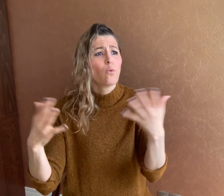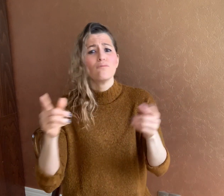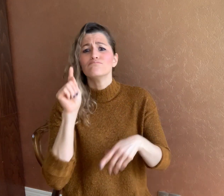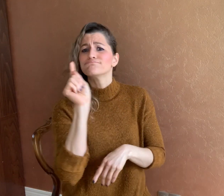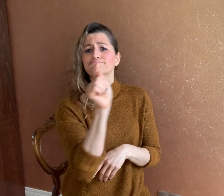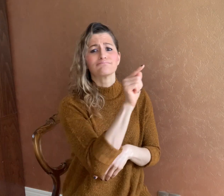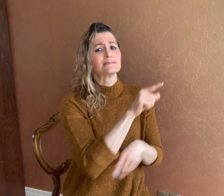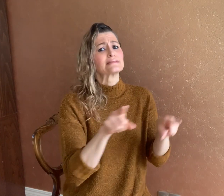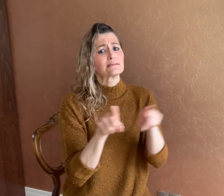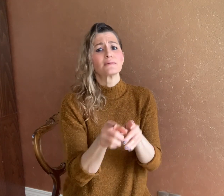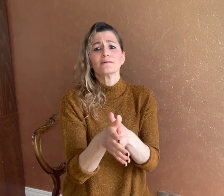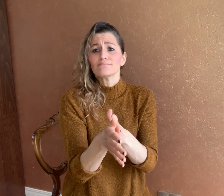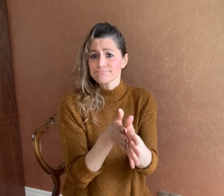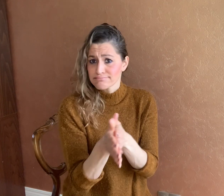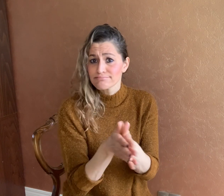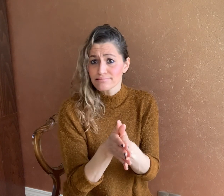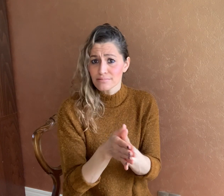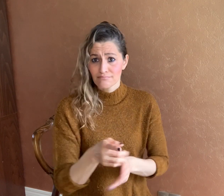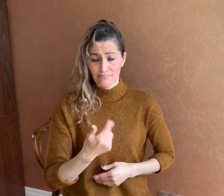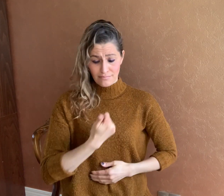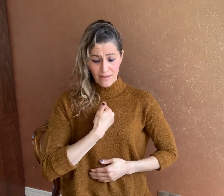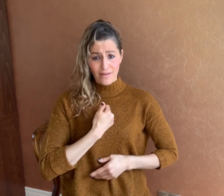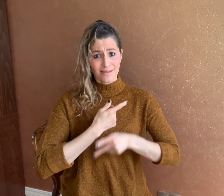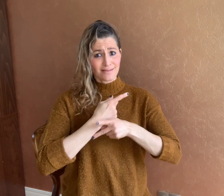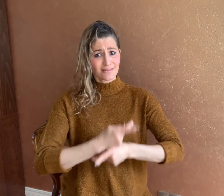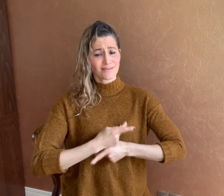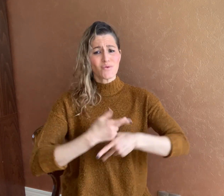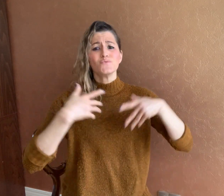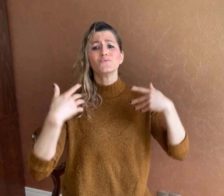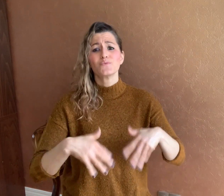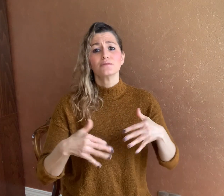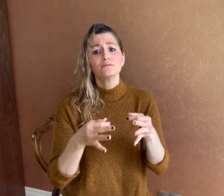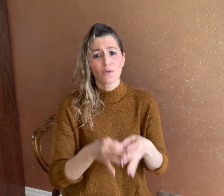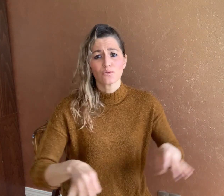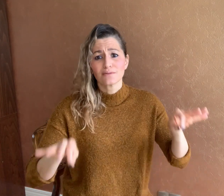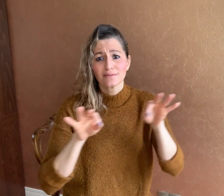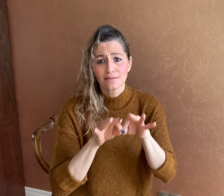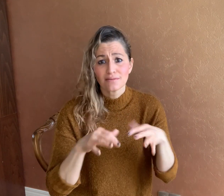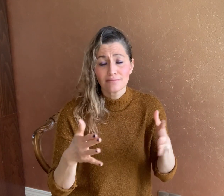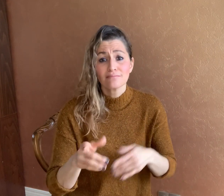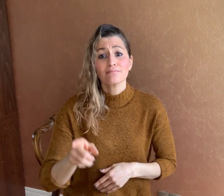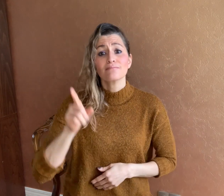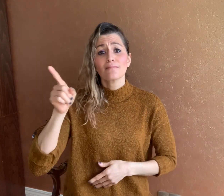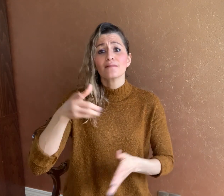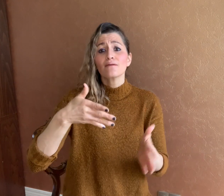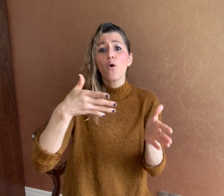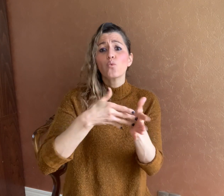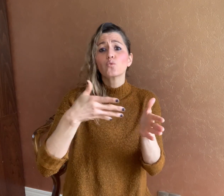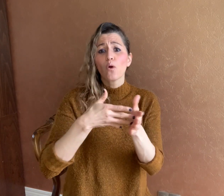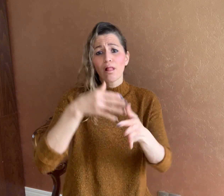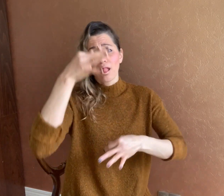Self-care is important according to one of the CDC medical